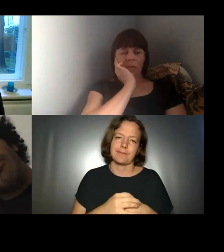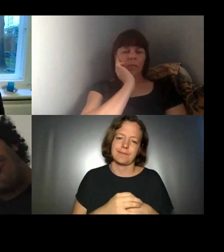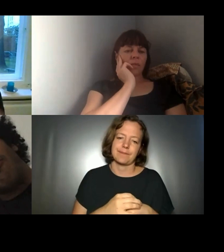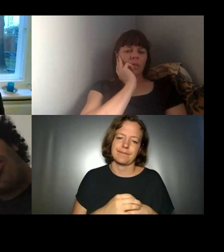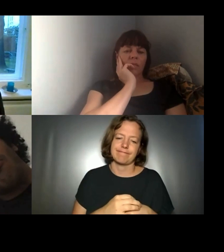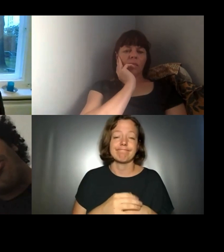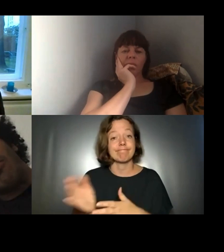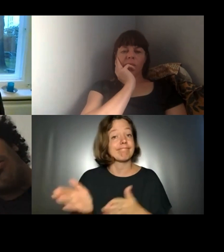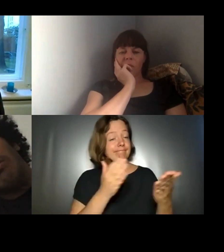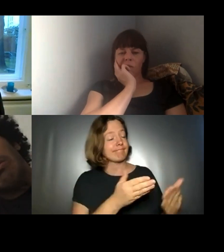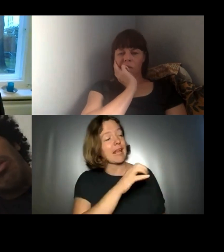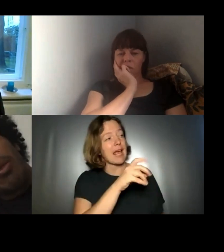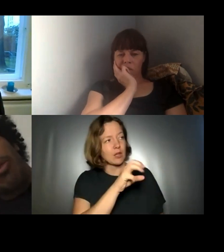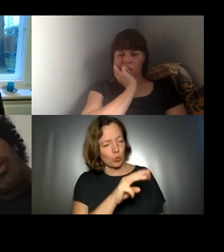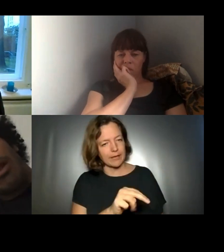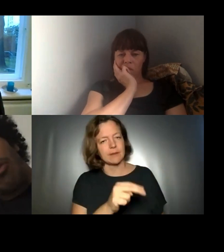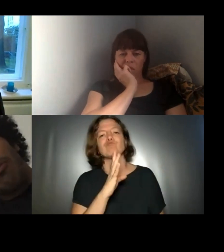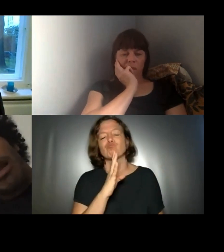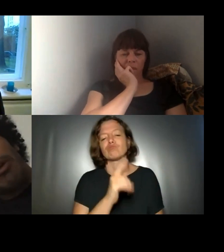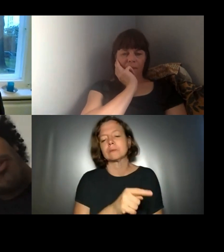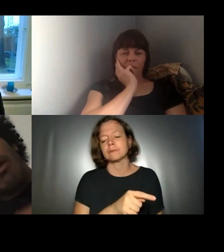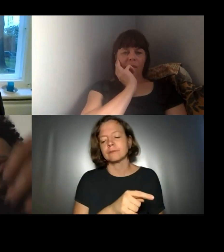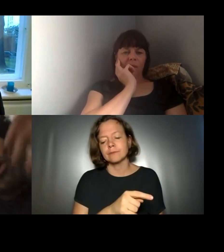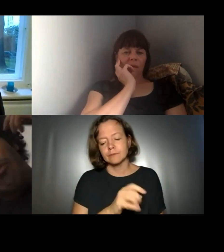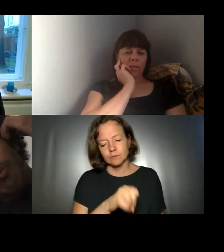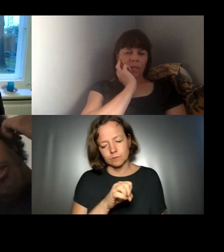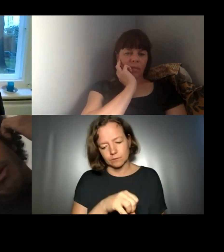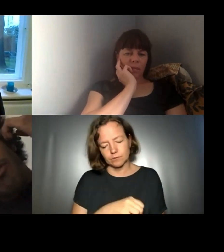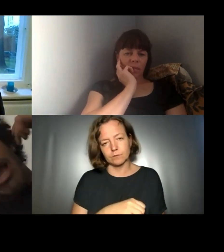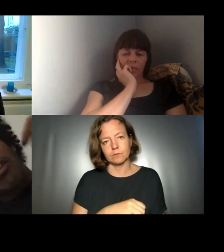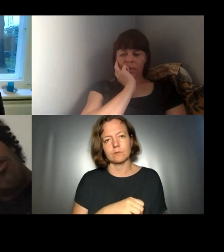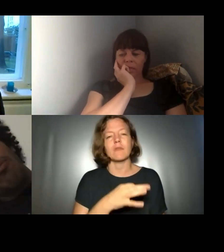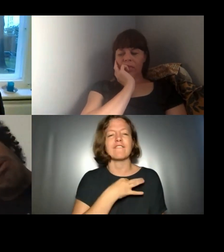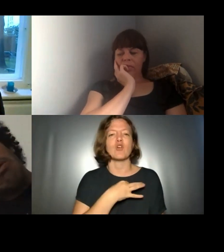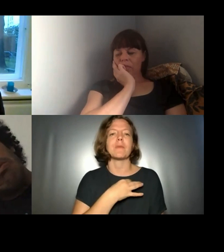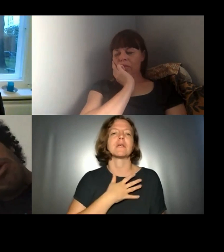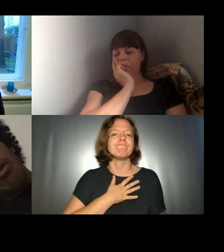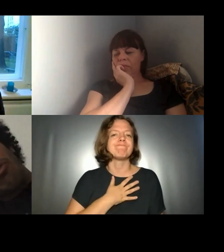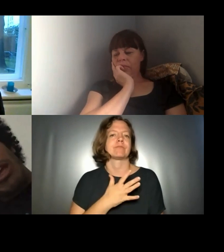and that is also something that is super valuable that I have learned from disability activism -